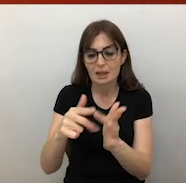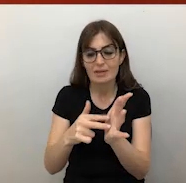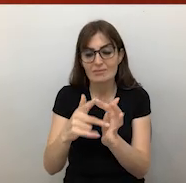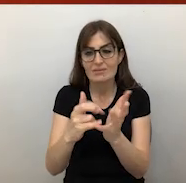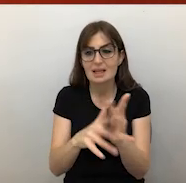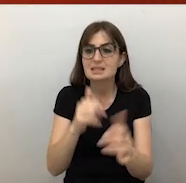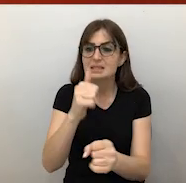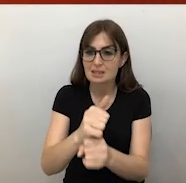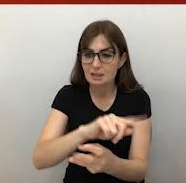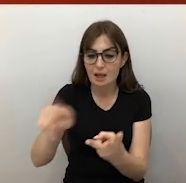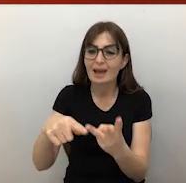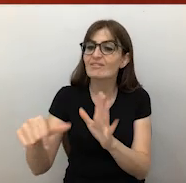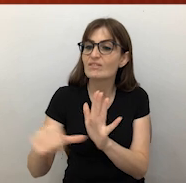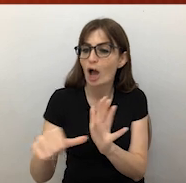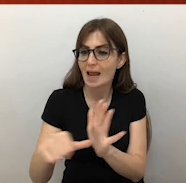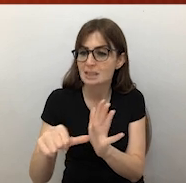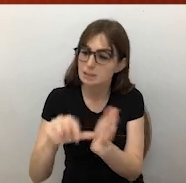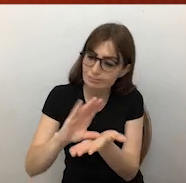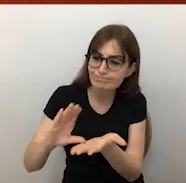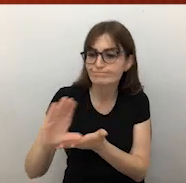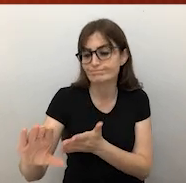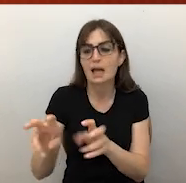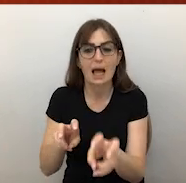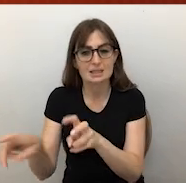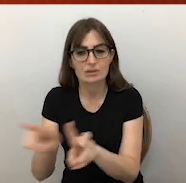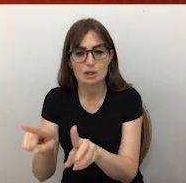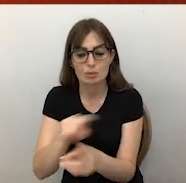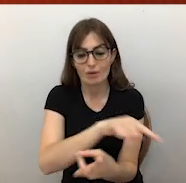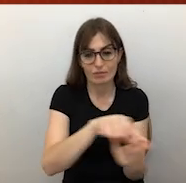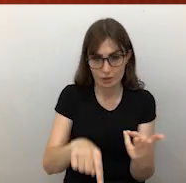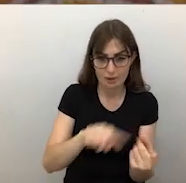cash flows from investing activities, and cash flows from financing activities.